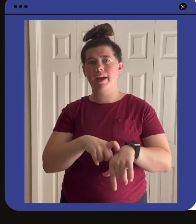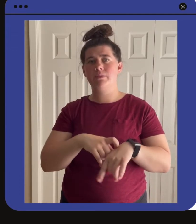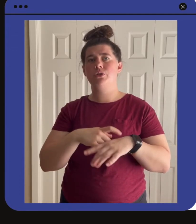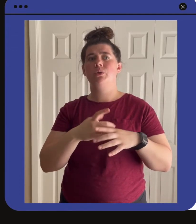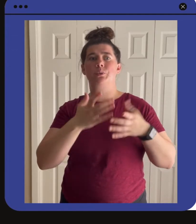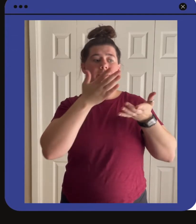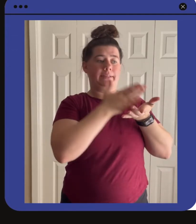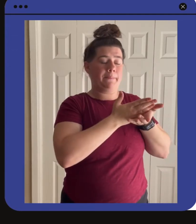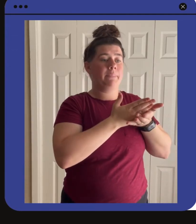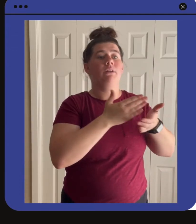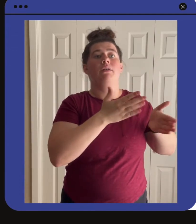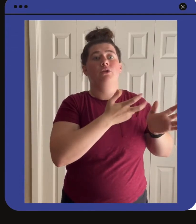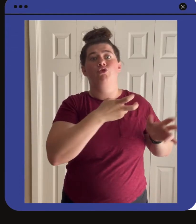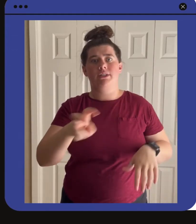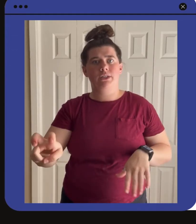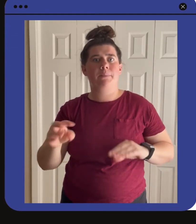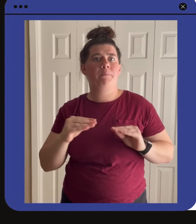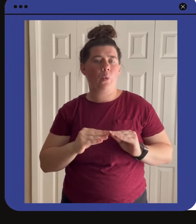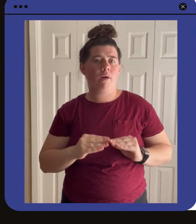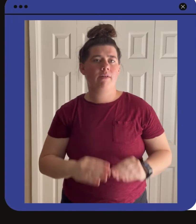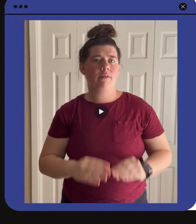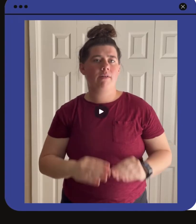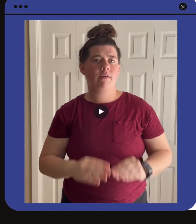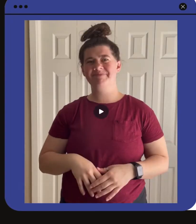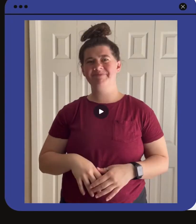maybe your student needs more time to stop and transition.